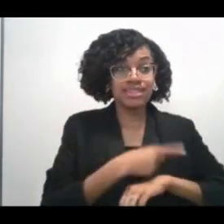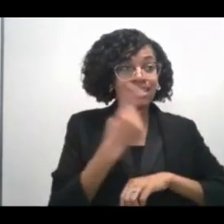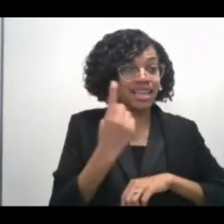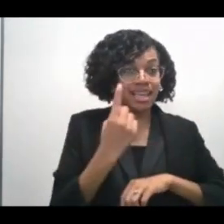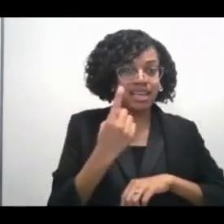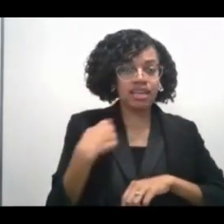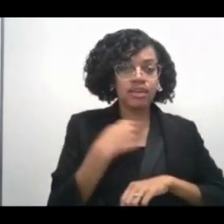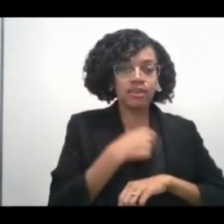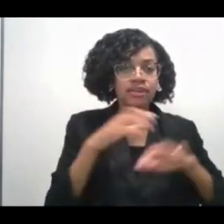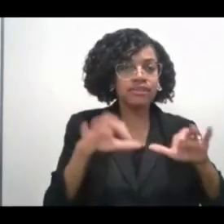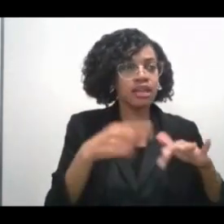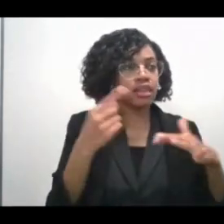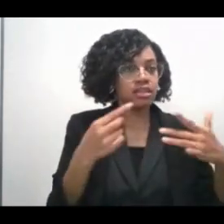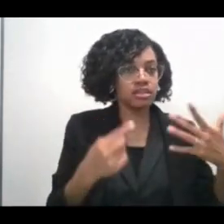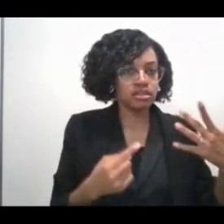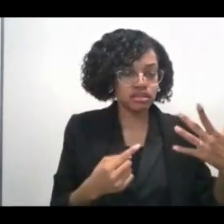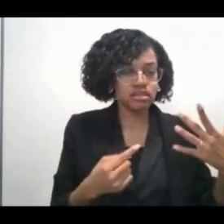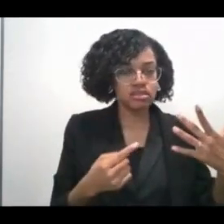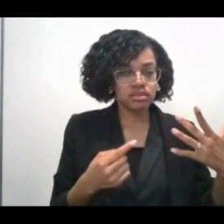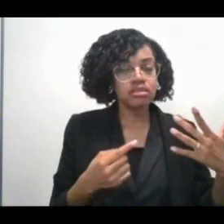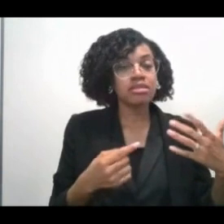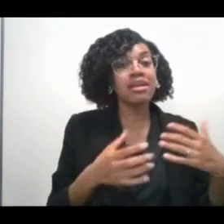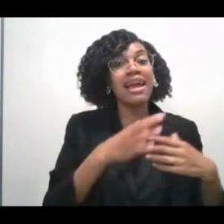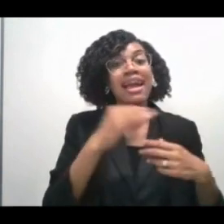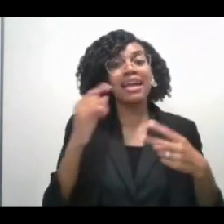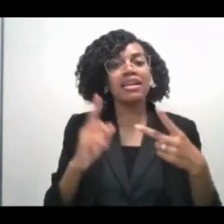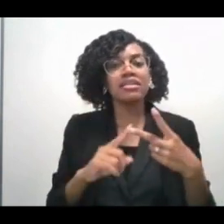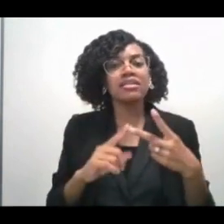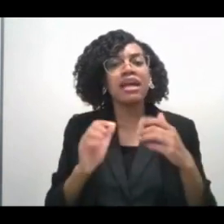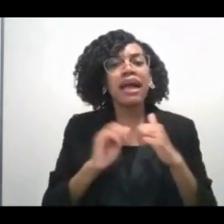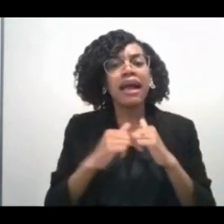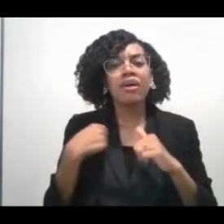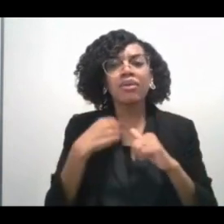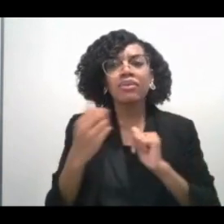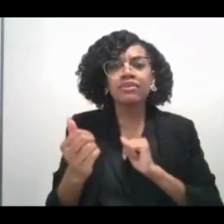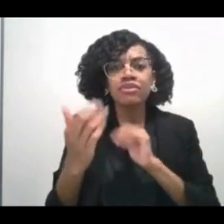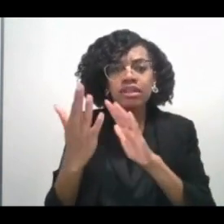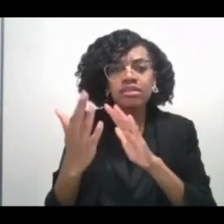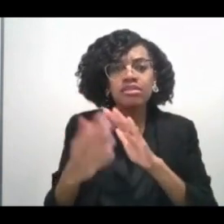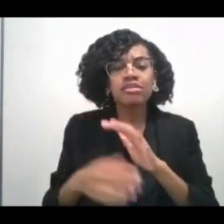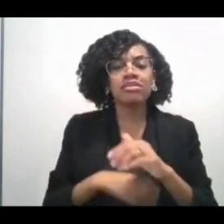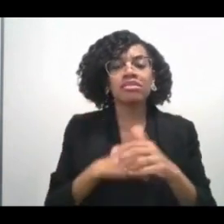actually saved money, time, lives, livelihoods, quality of